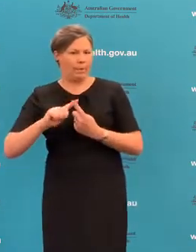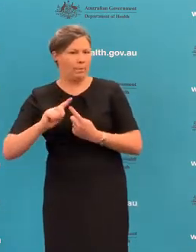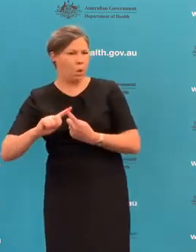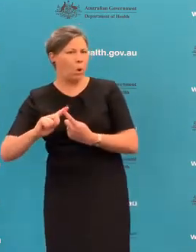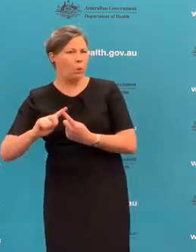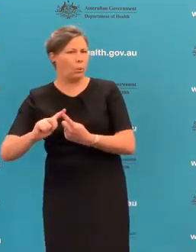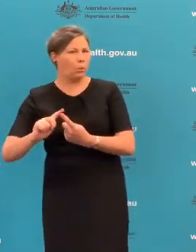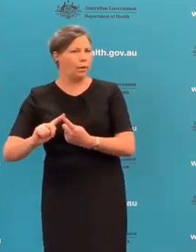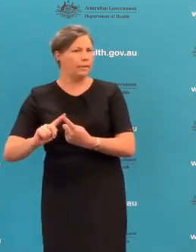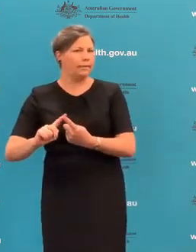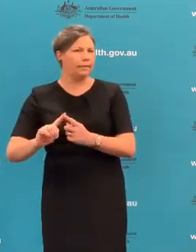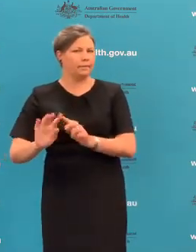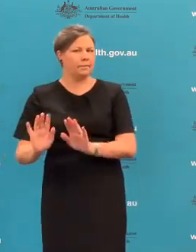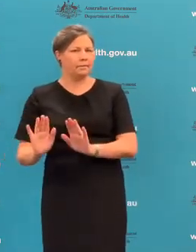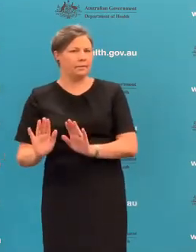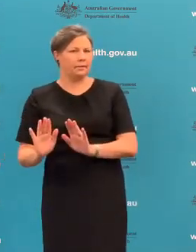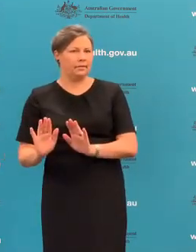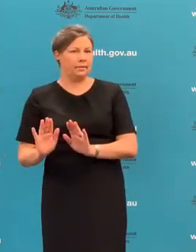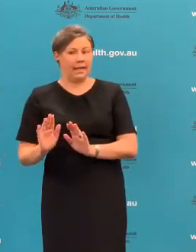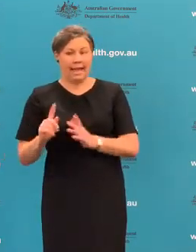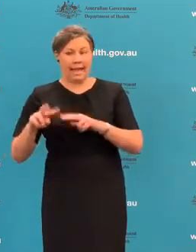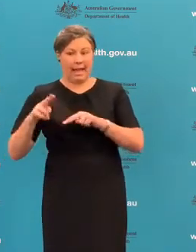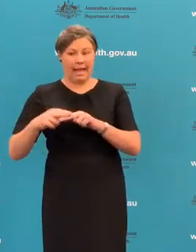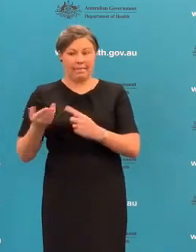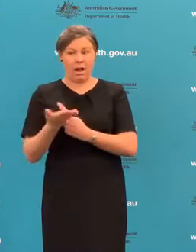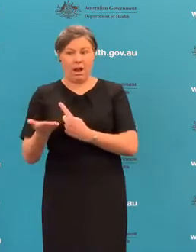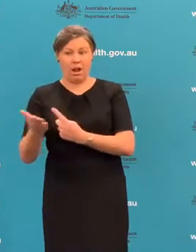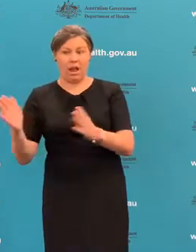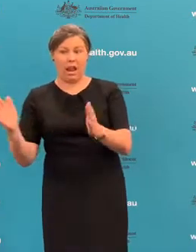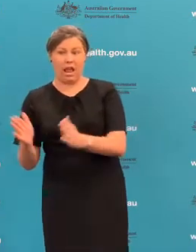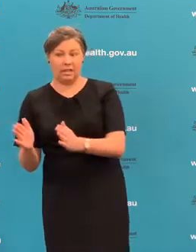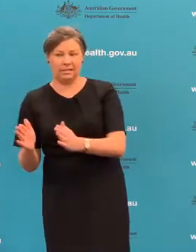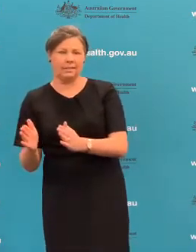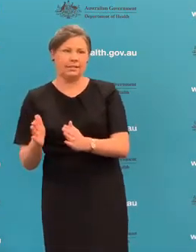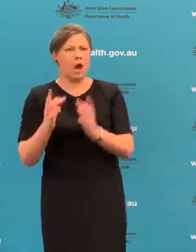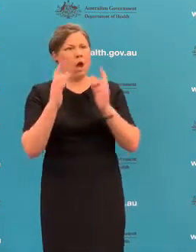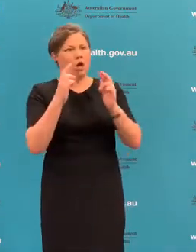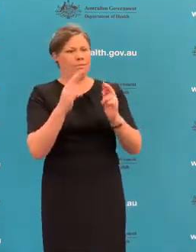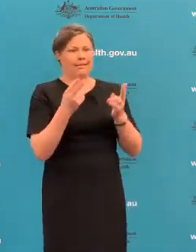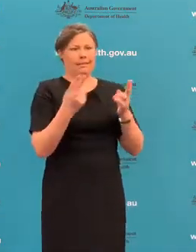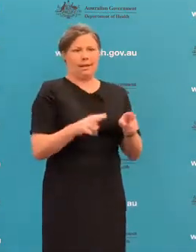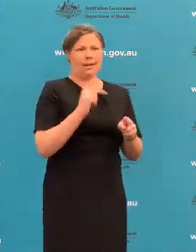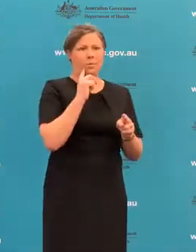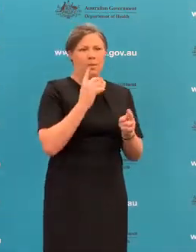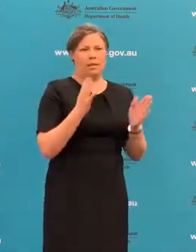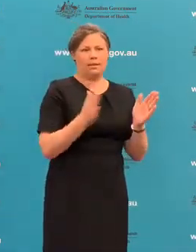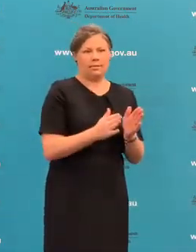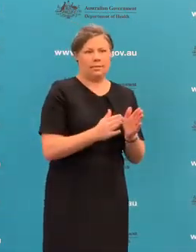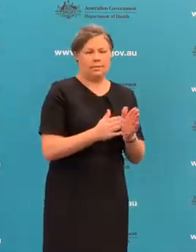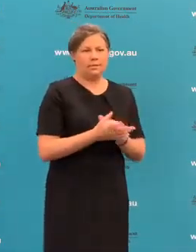levels of community transmission in Victoria. But unfortunately the tragedy of COVID-19 is that when you do have high levels